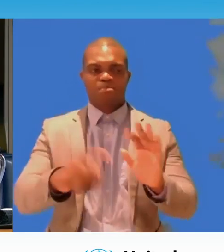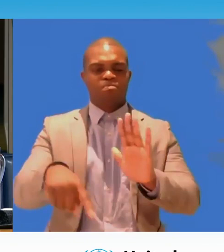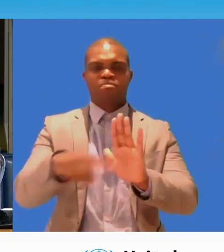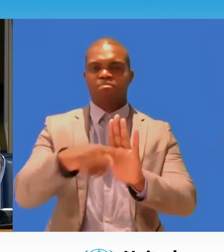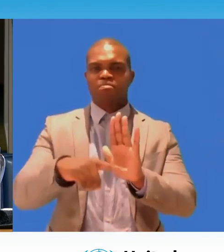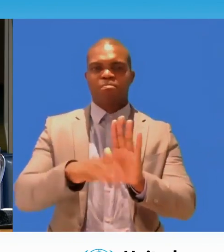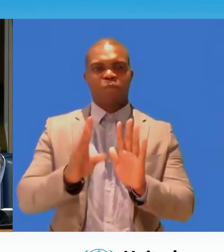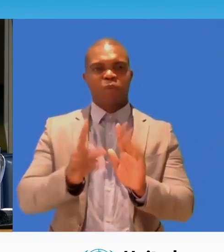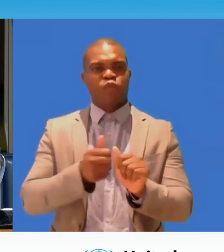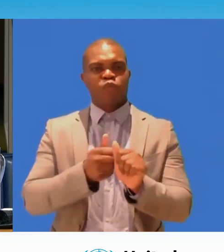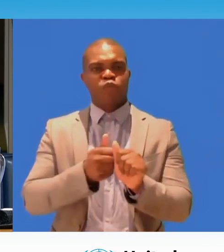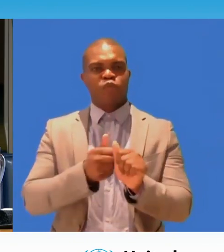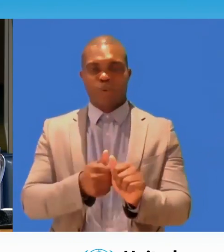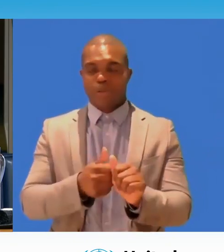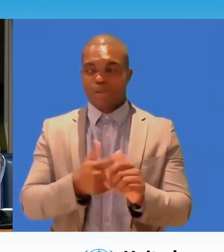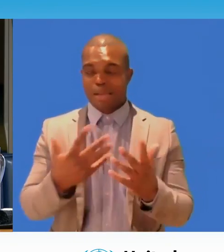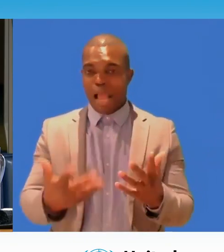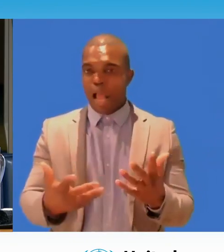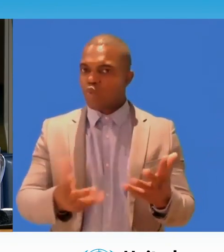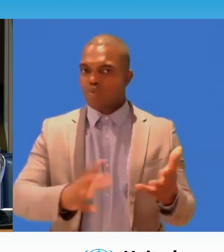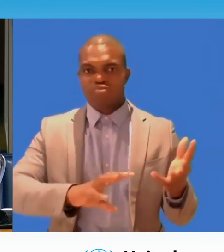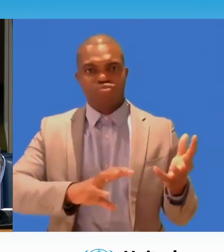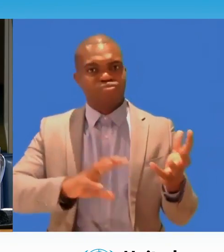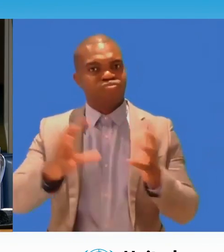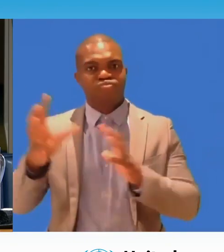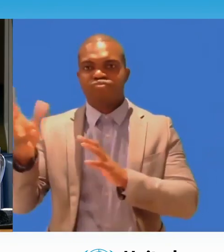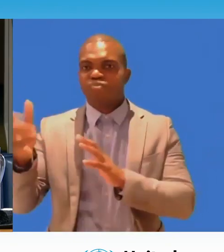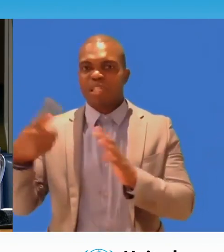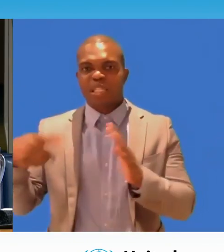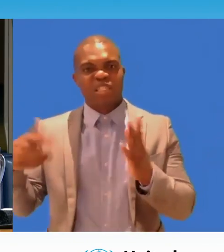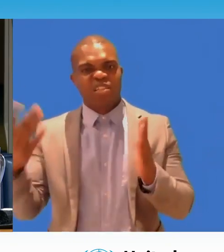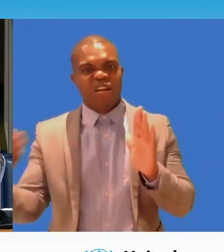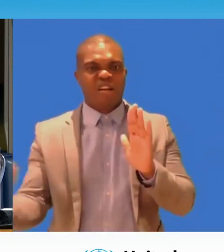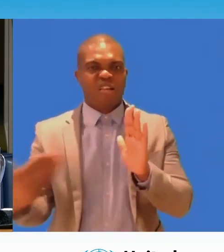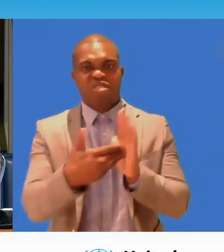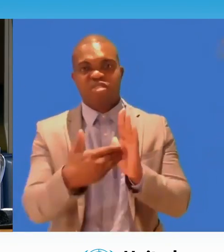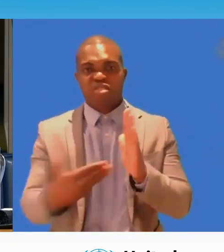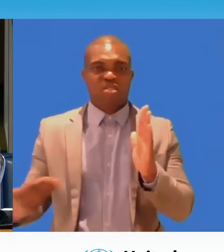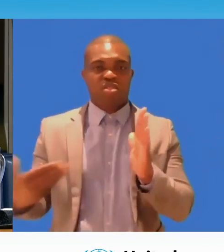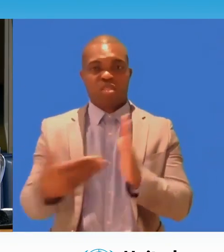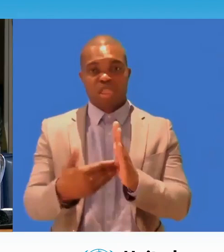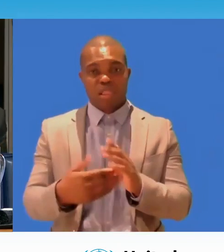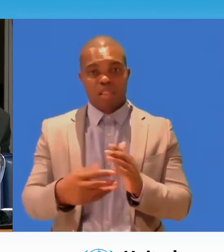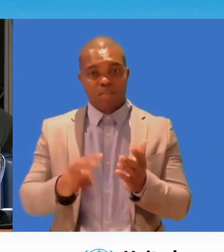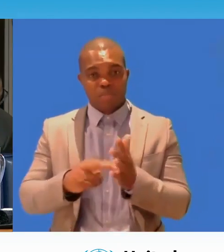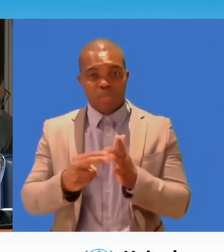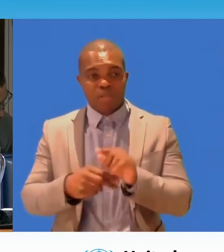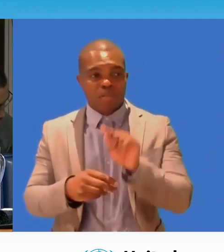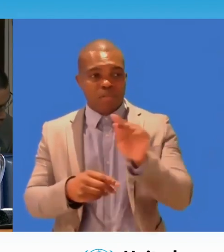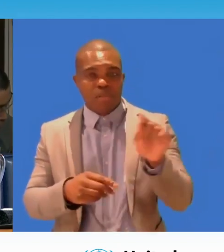the system we have put in place from financing for development to peace and security are